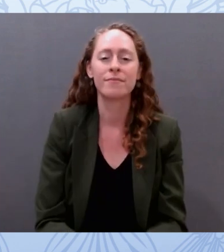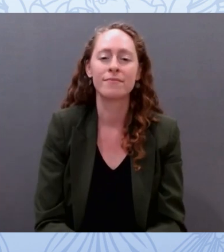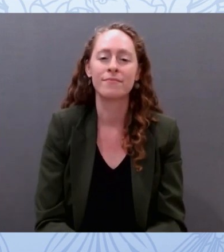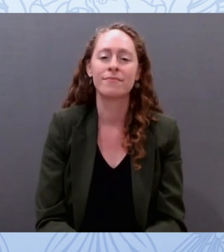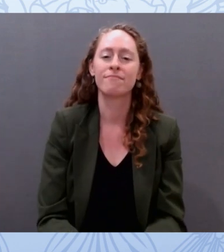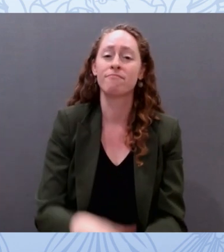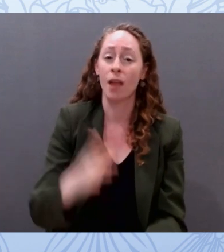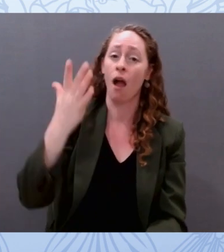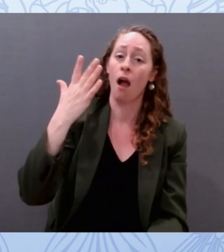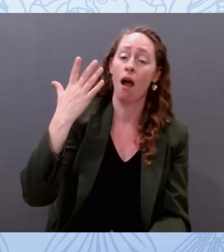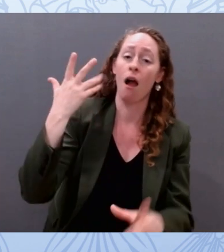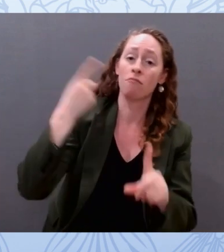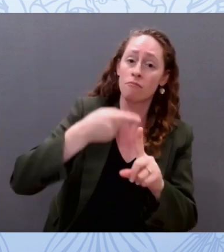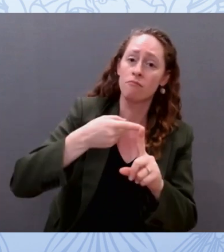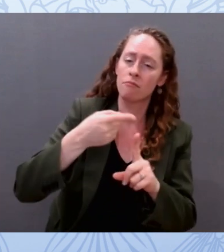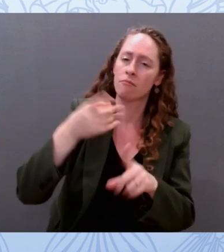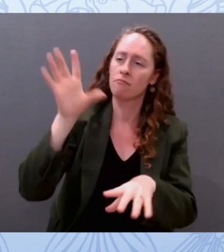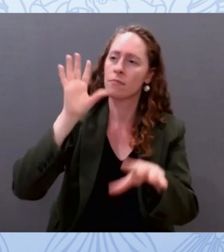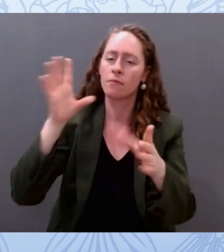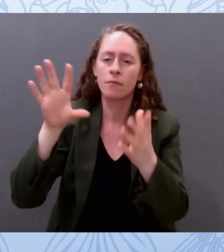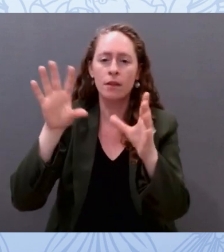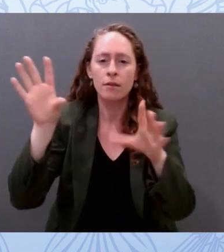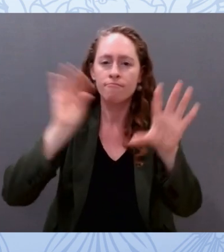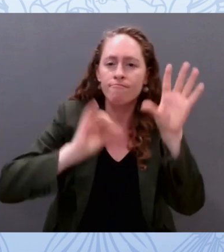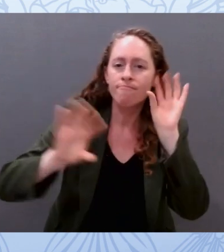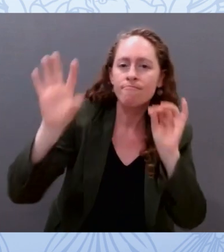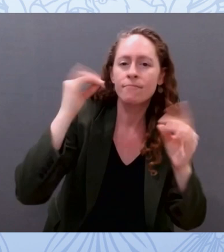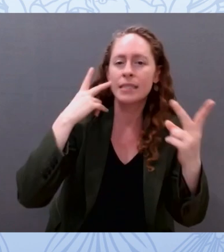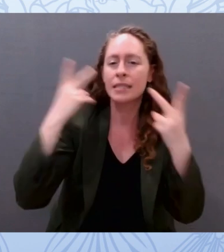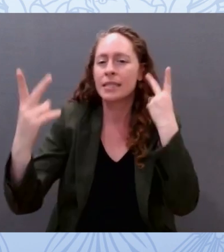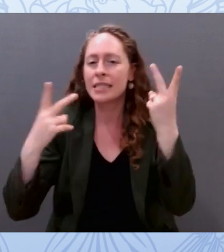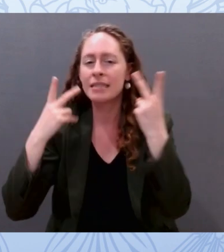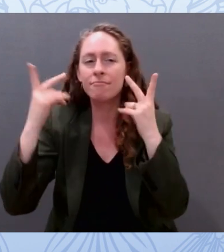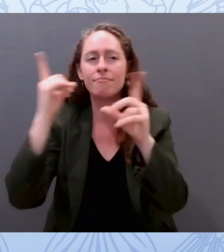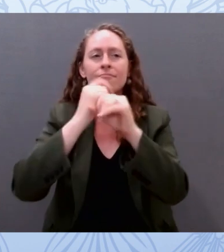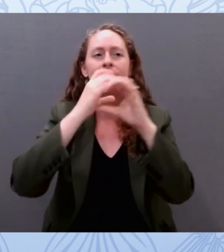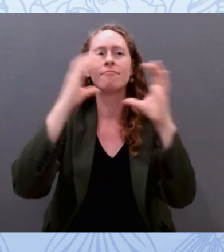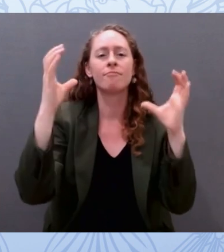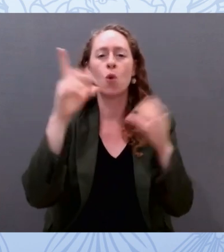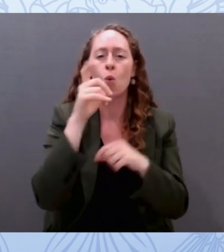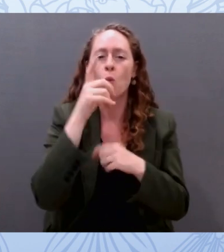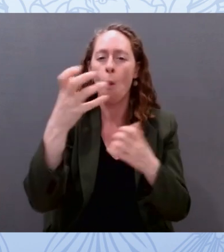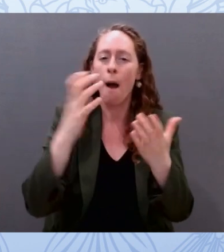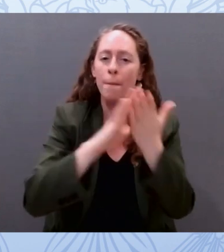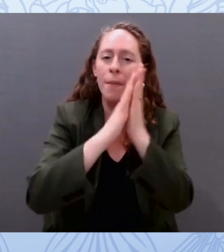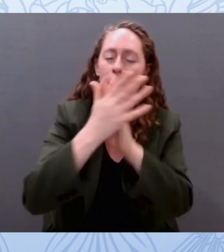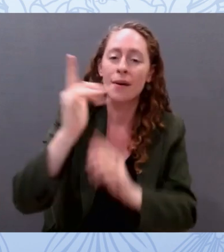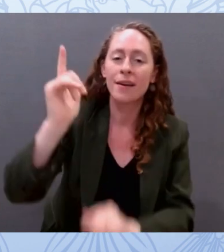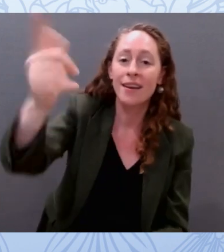And then you will be ready for wherever you choose to go next.